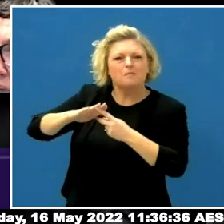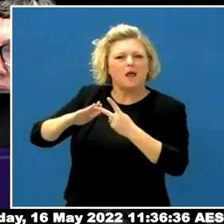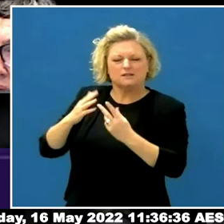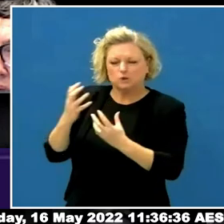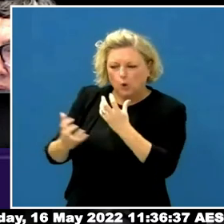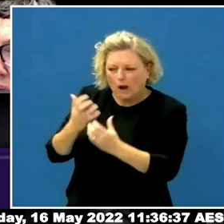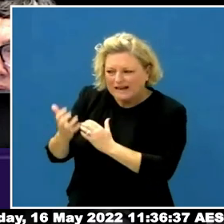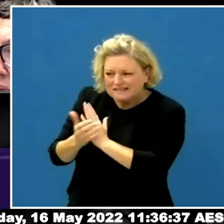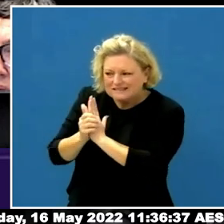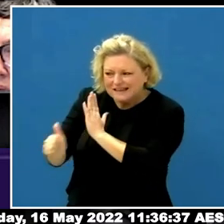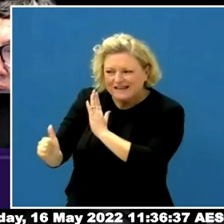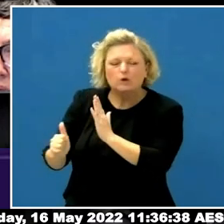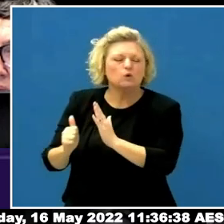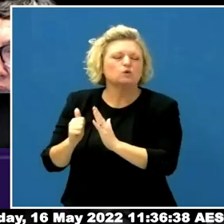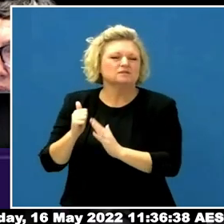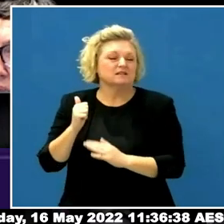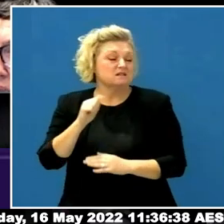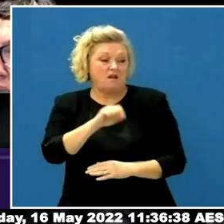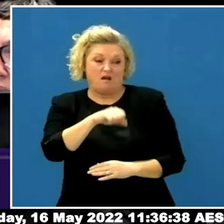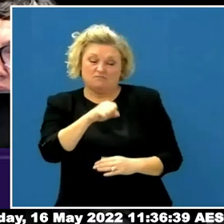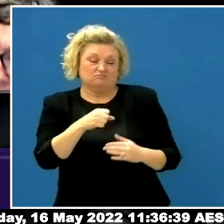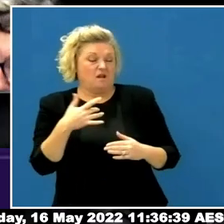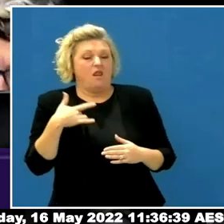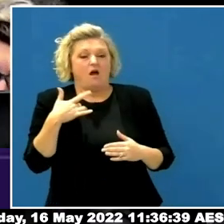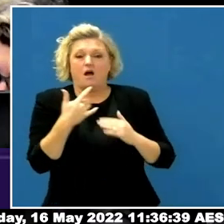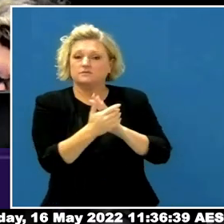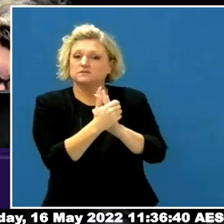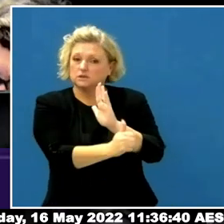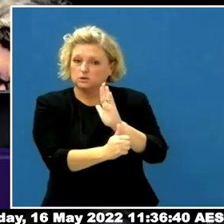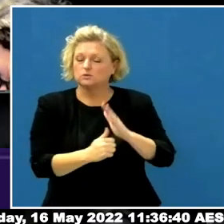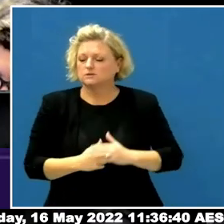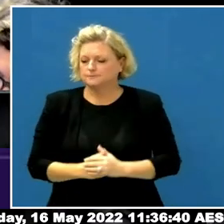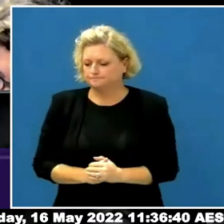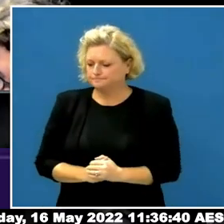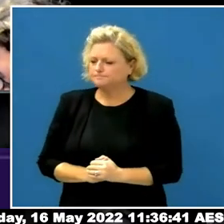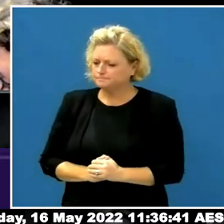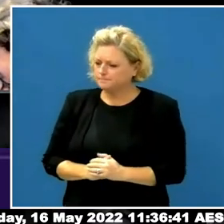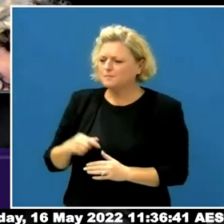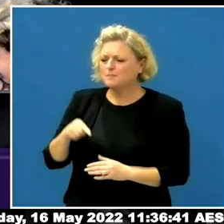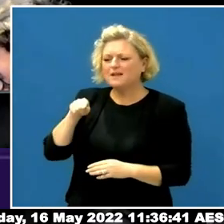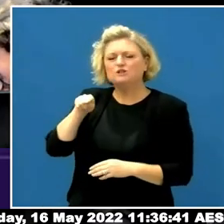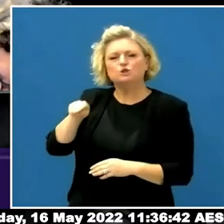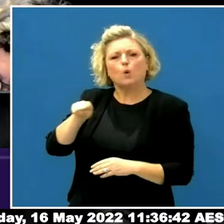Just building skills, yes, yes. He attended the Cherrywood site as well?